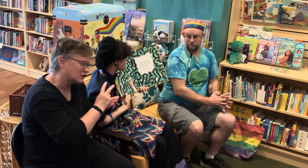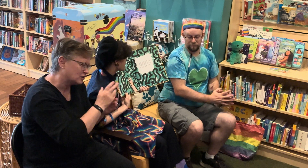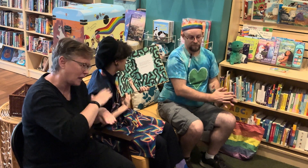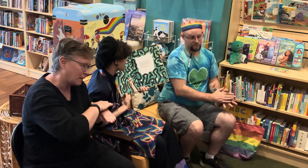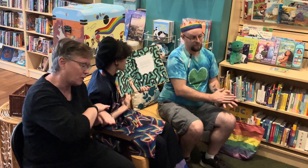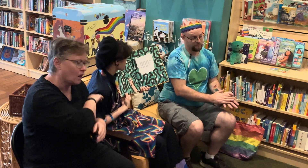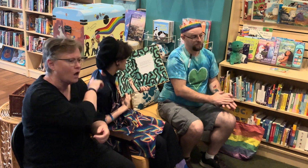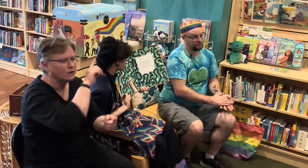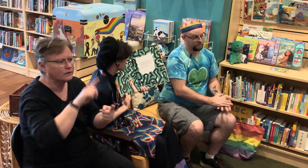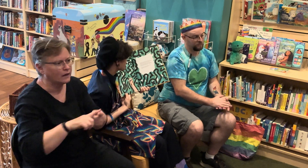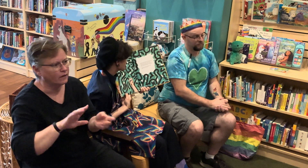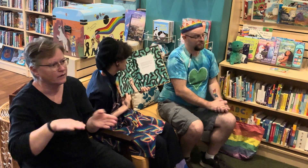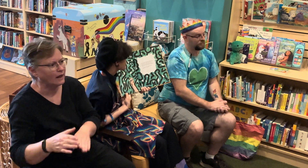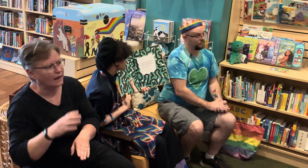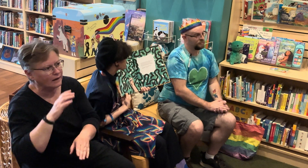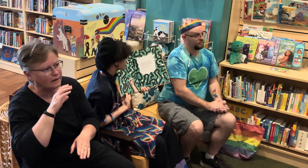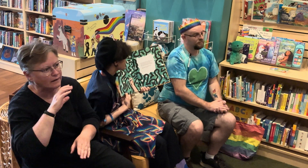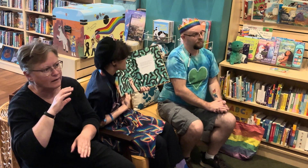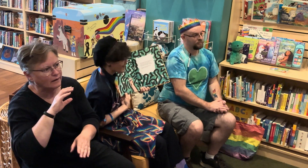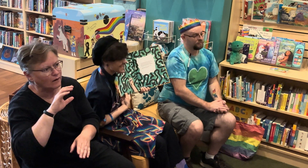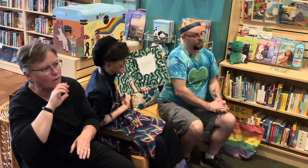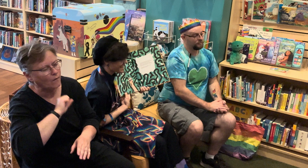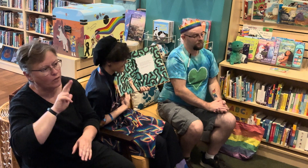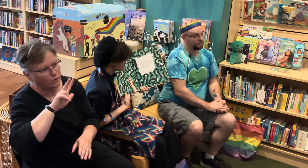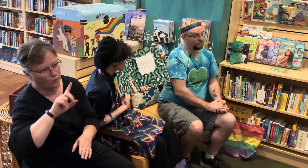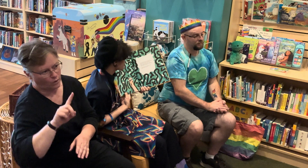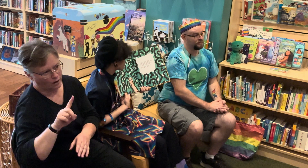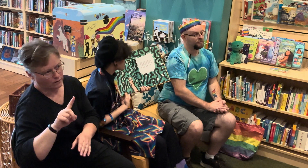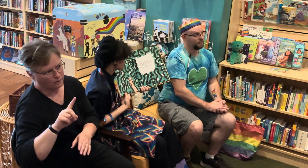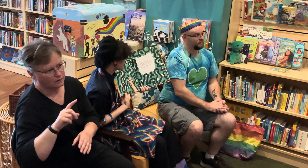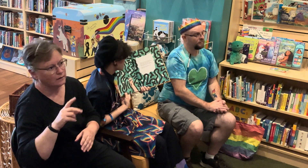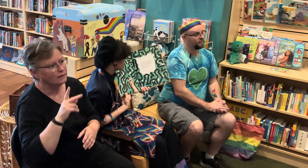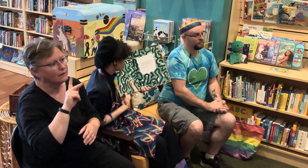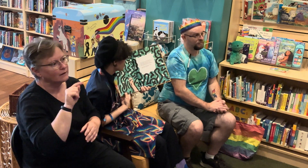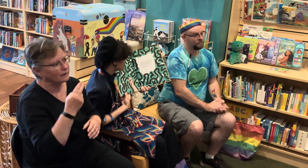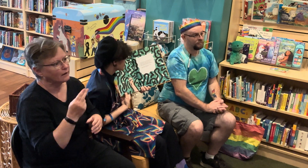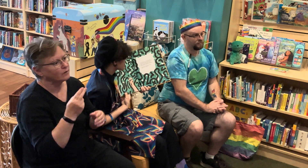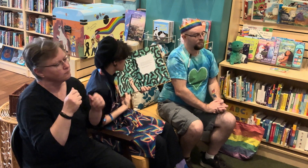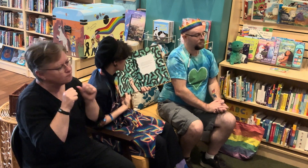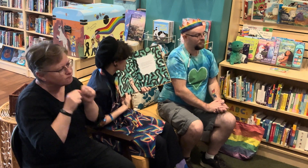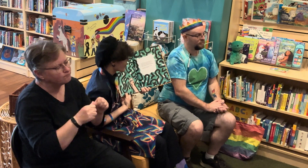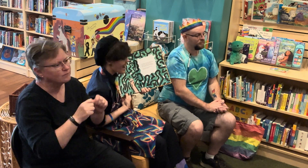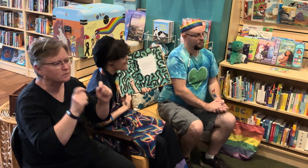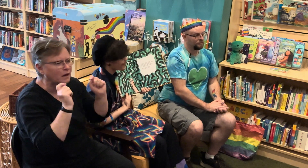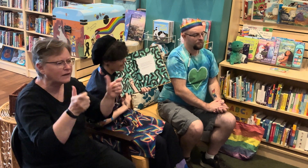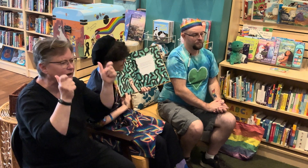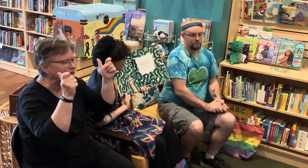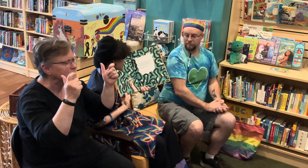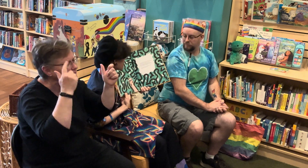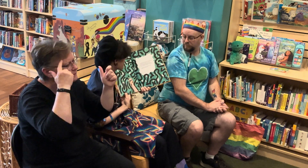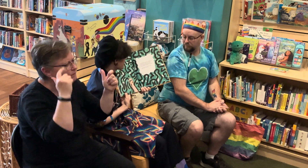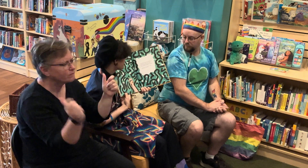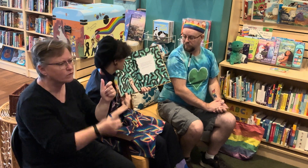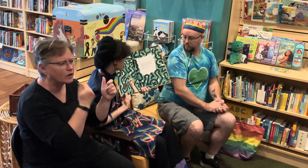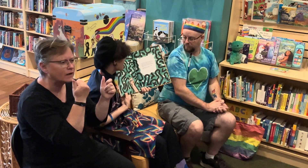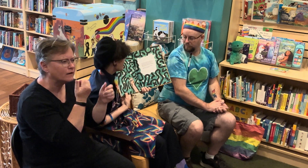he died at 31, Keith remained spontaneous and free, following his line wherever it would lead.